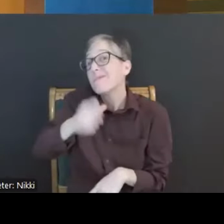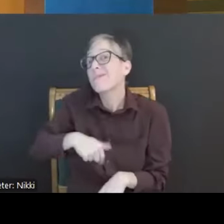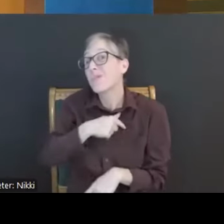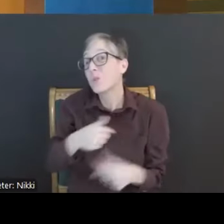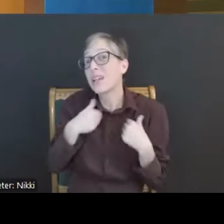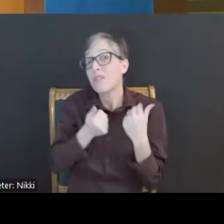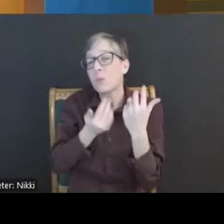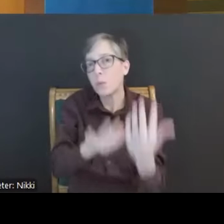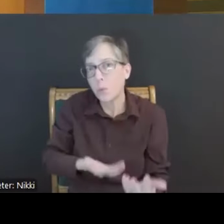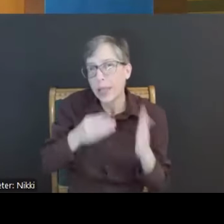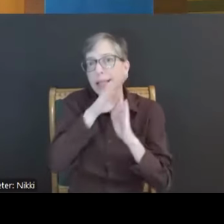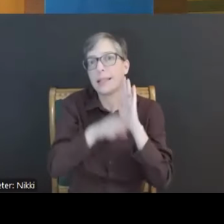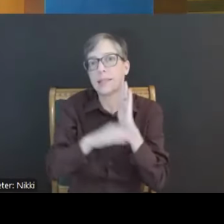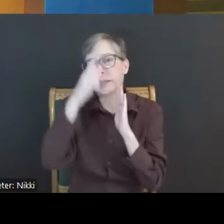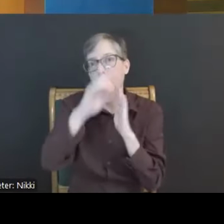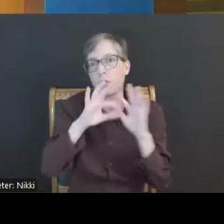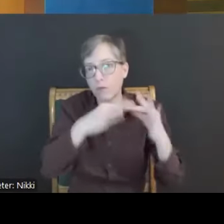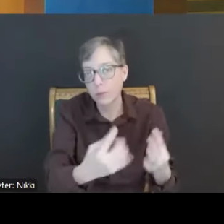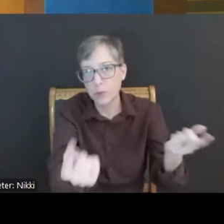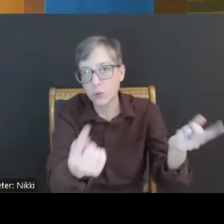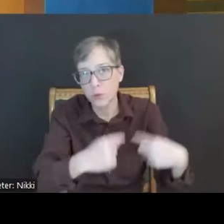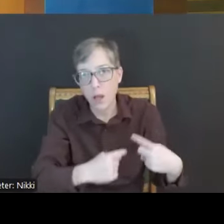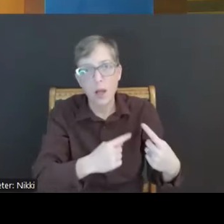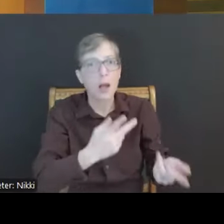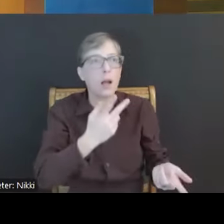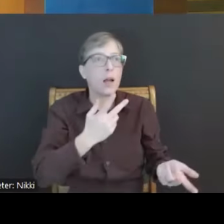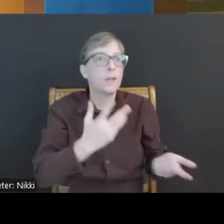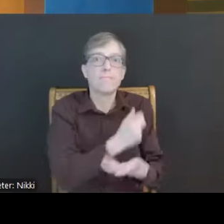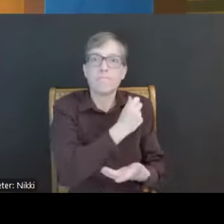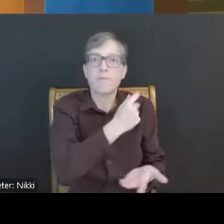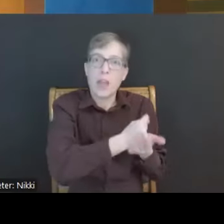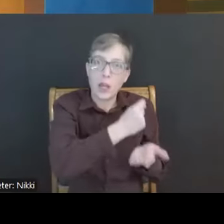um but one of the things I like we was able to and you're going to hear this strategy uh we was able